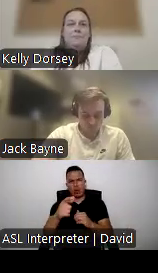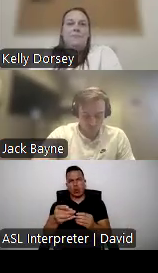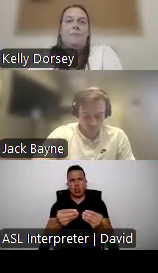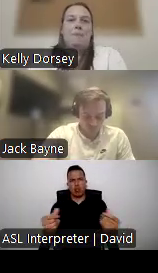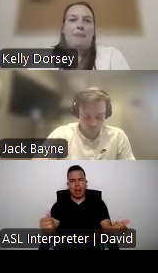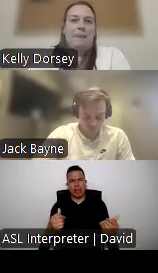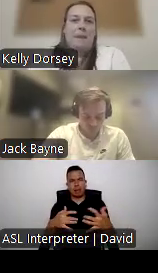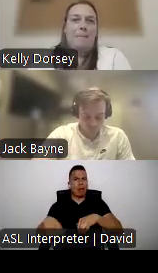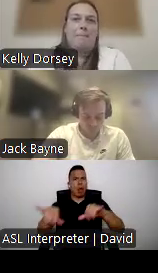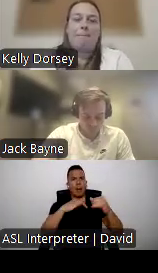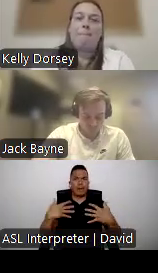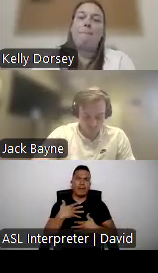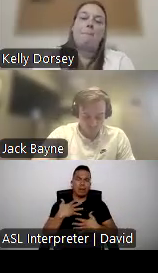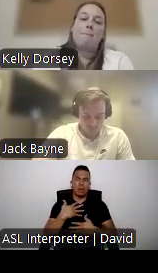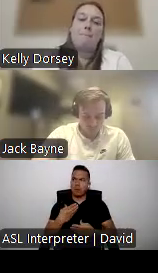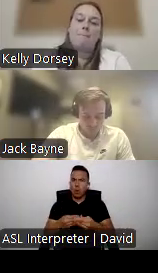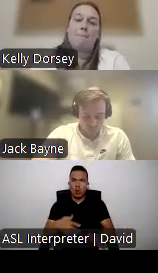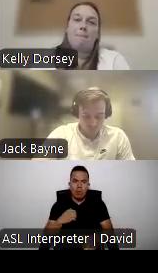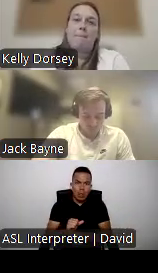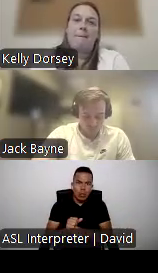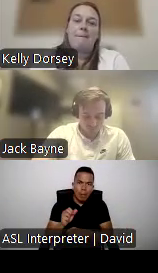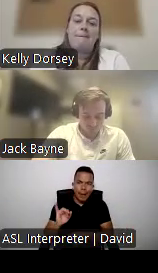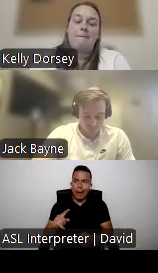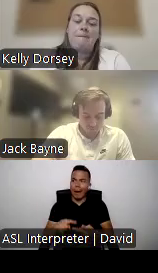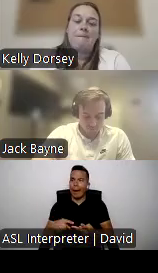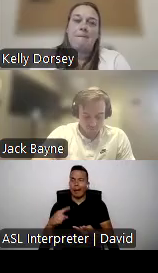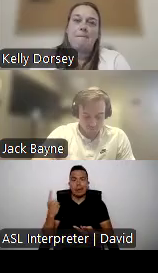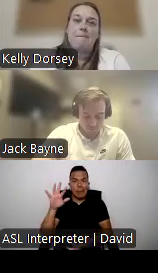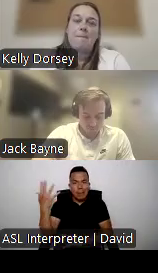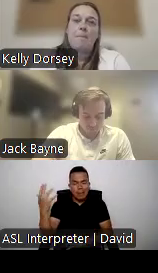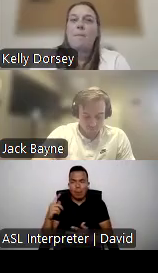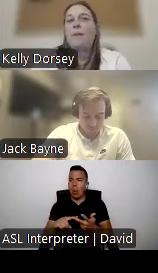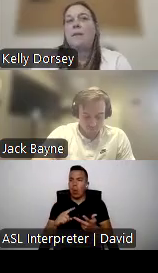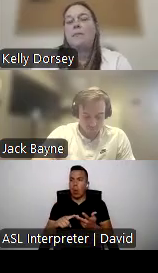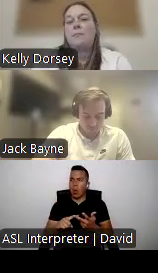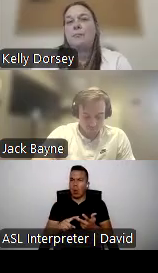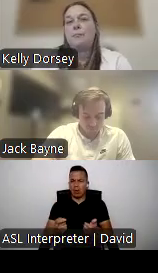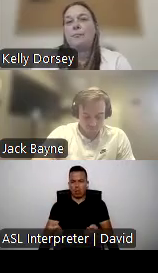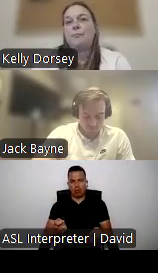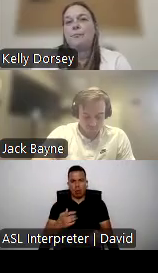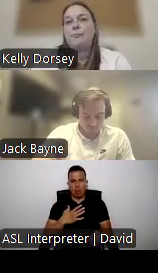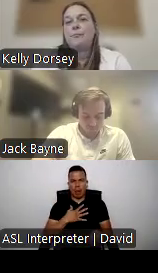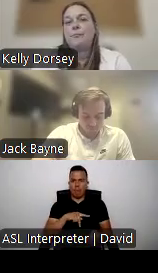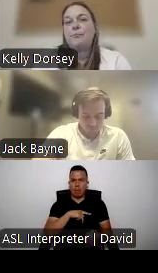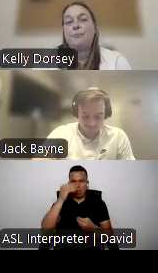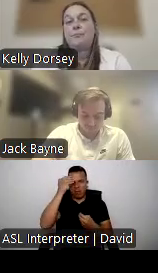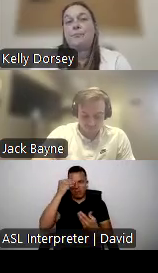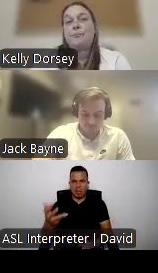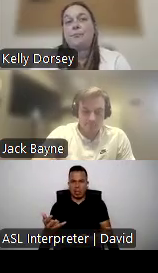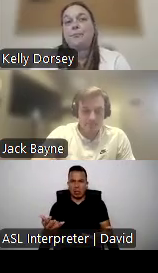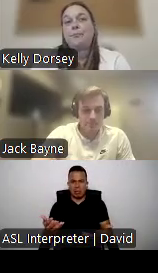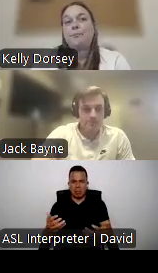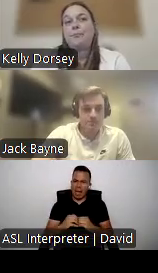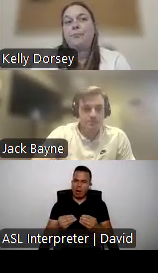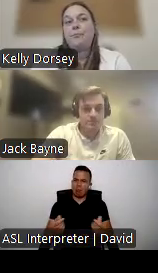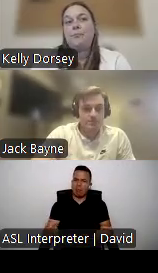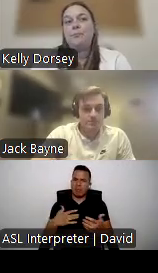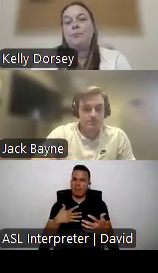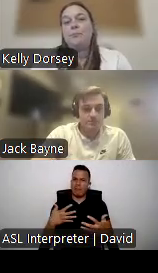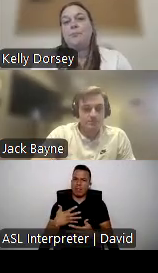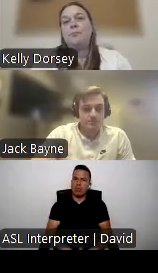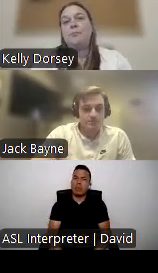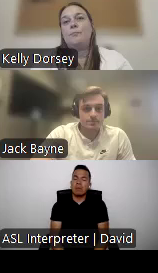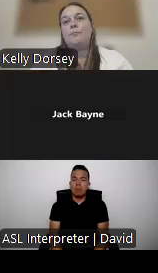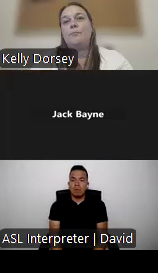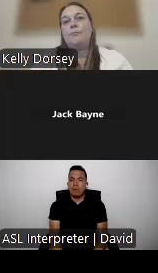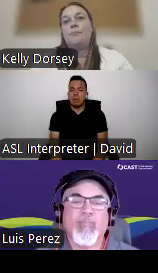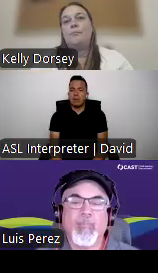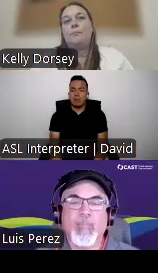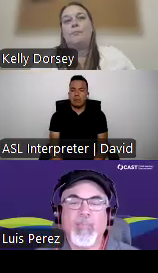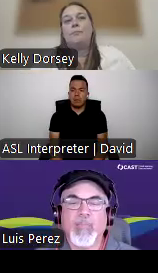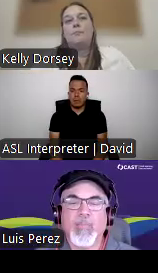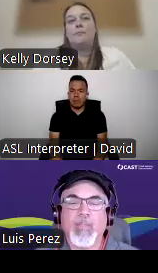jobs to AI, messing something up, or control over their personal information being shared?" And I'll